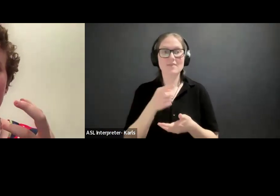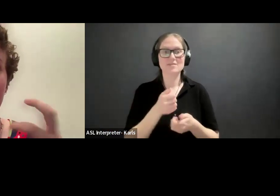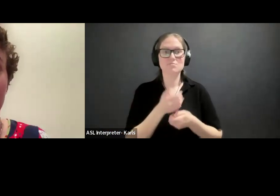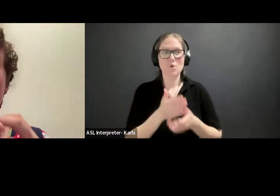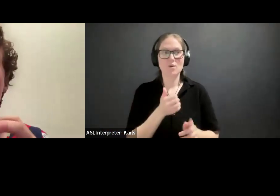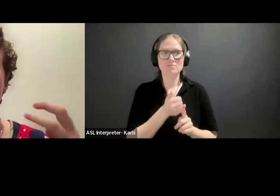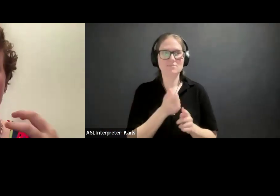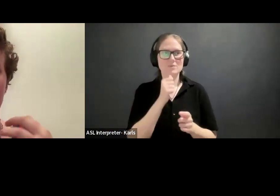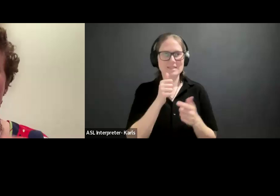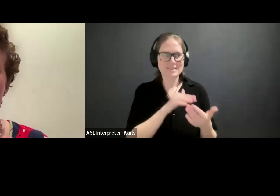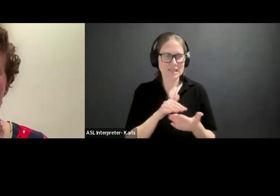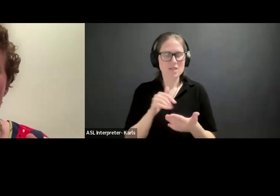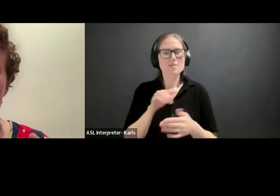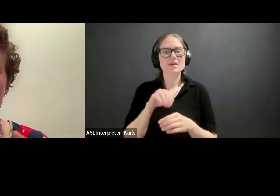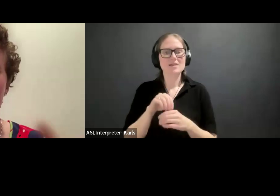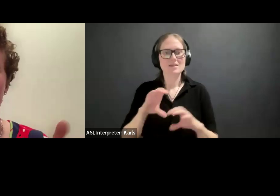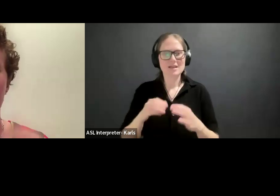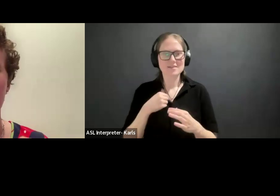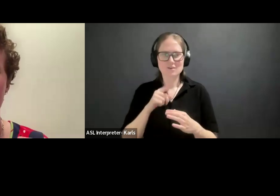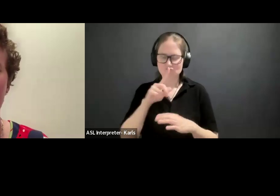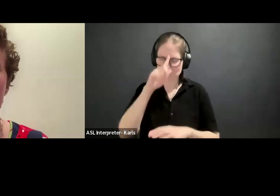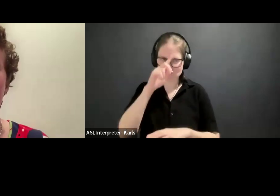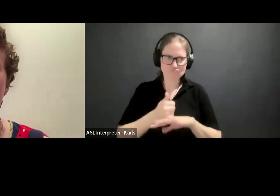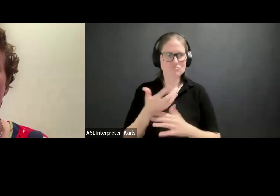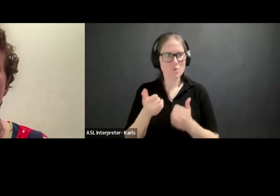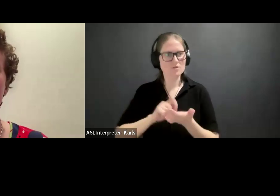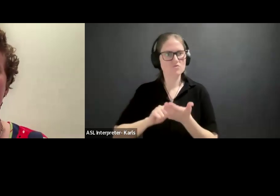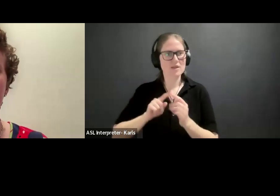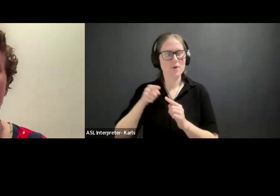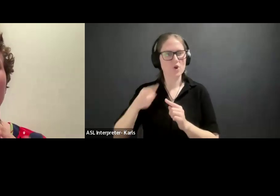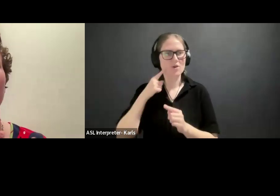In the class, I was very set on writing about her for my paper, um, because…